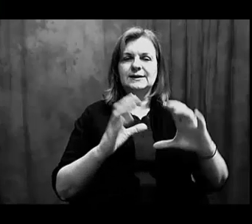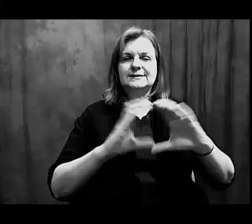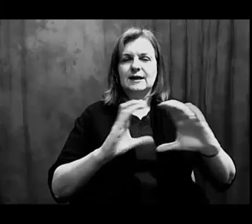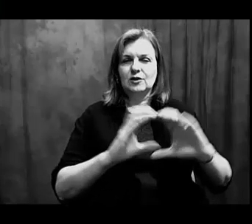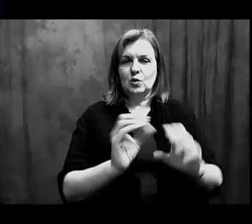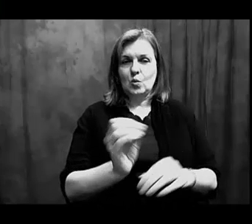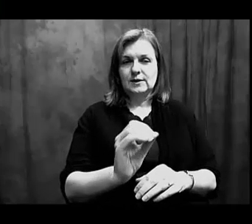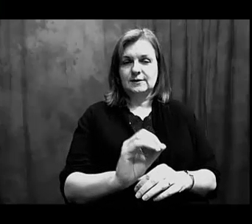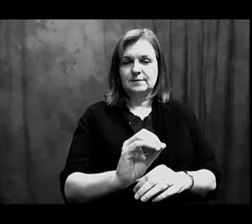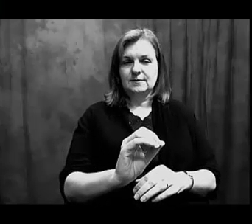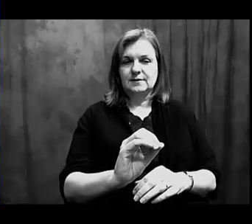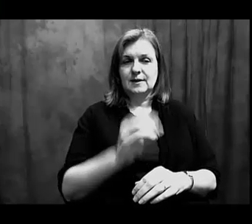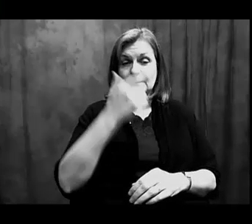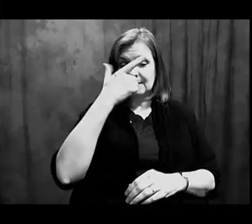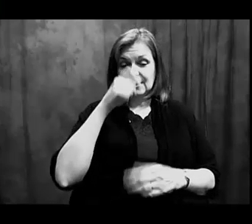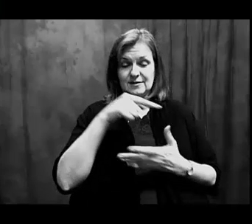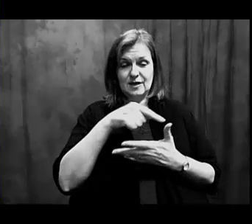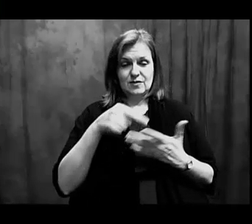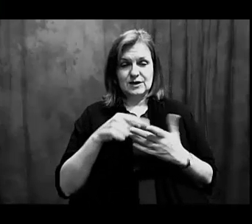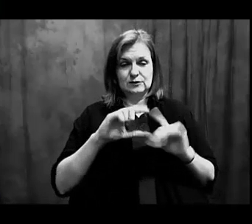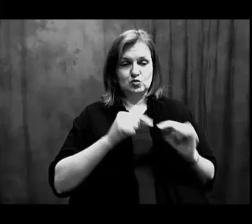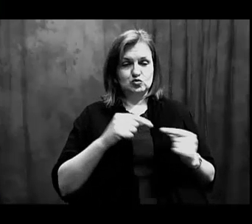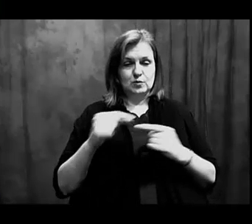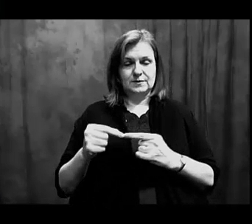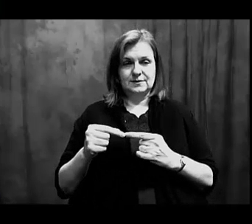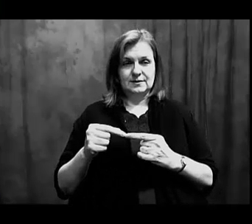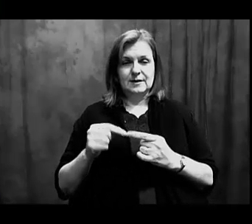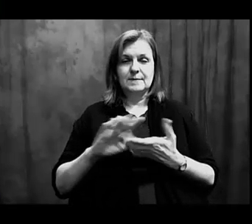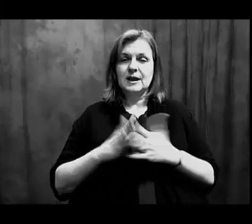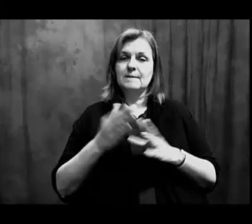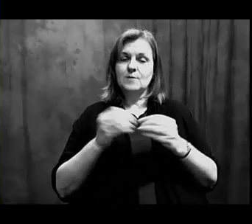these groupings are much more efficient